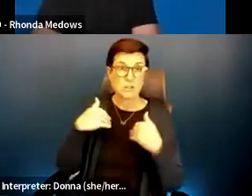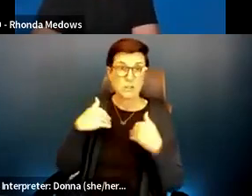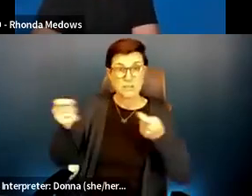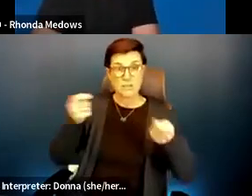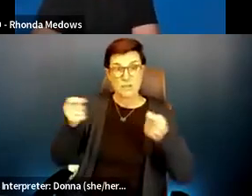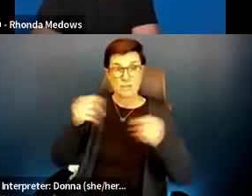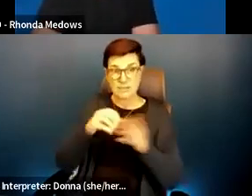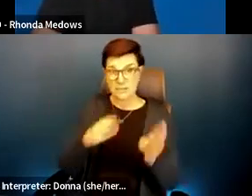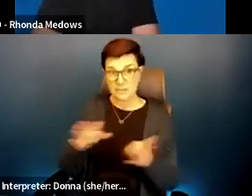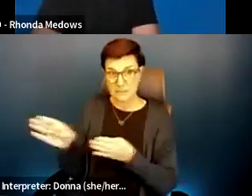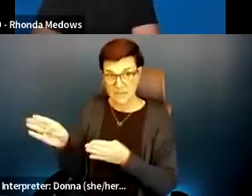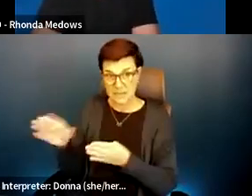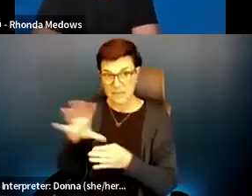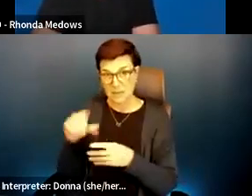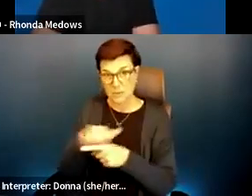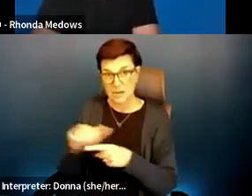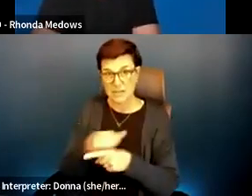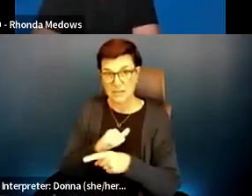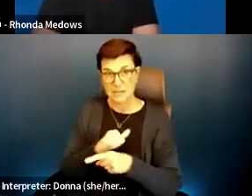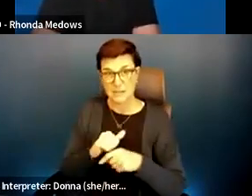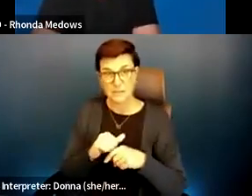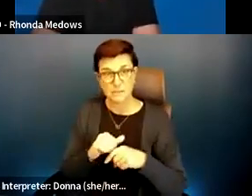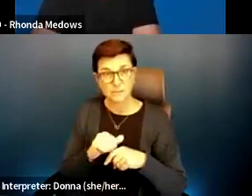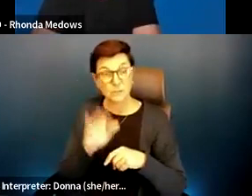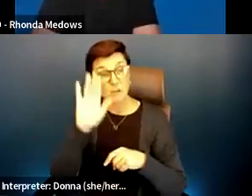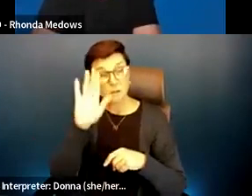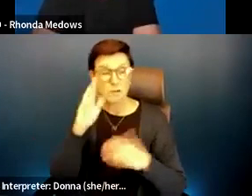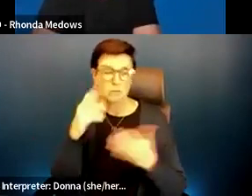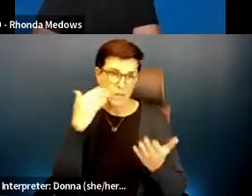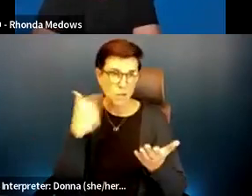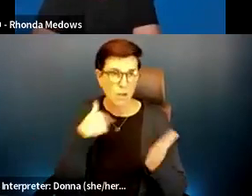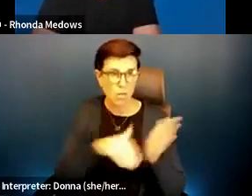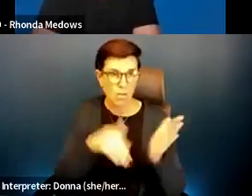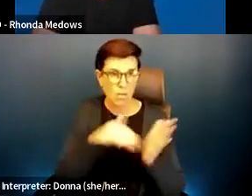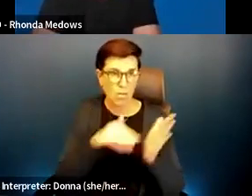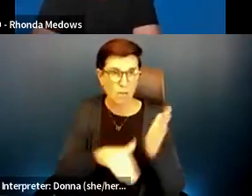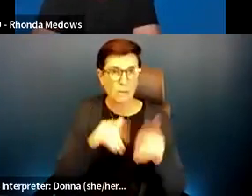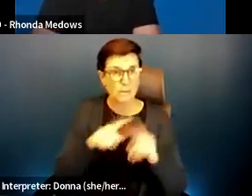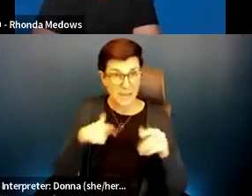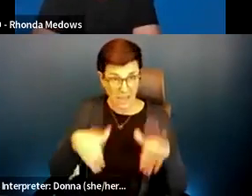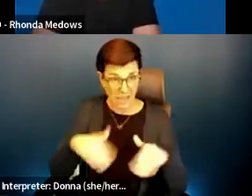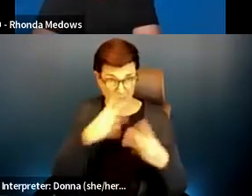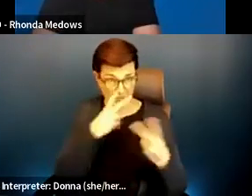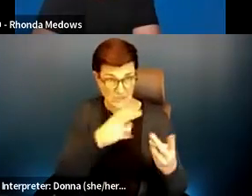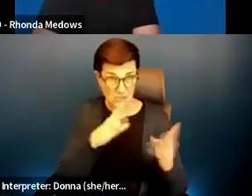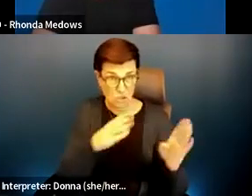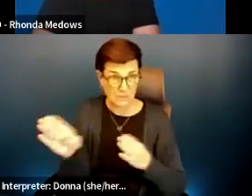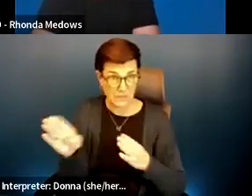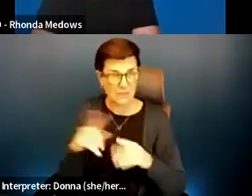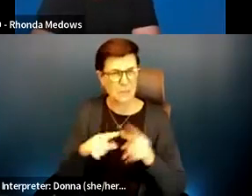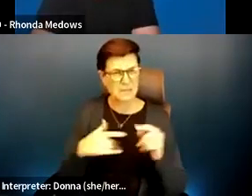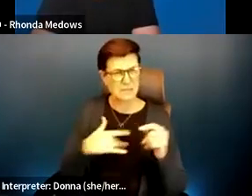I'll beat the dead horse, but I haven't seen their plan. But they usually, as you need to create a press office,